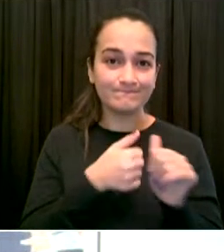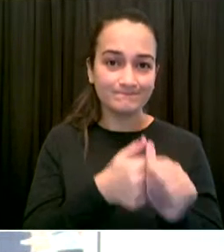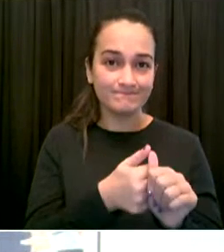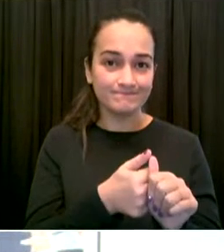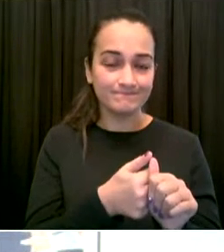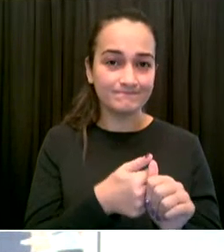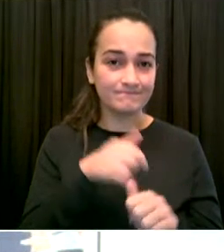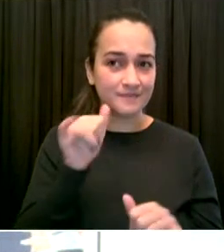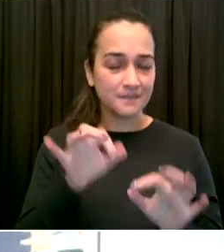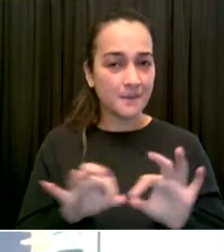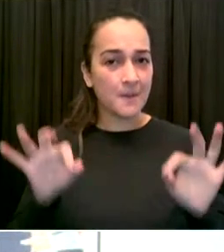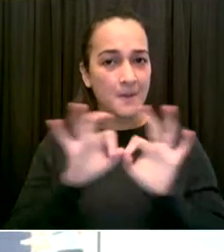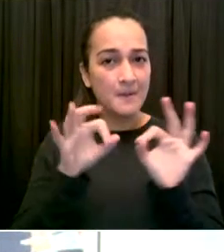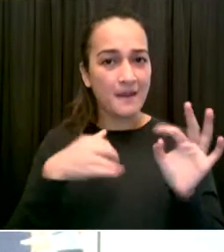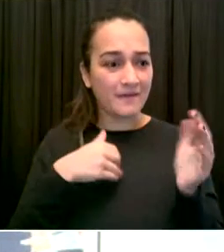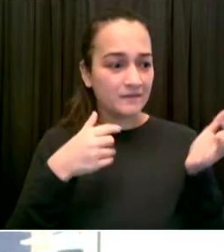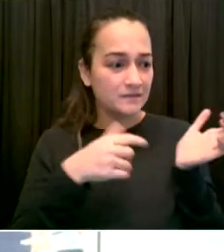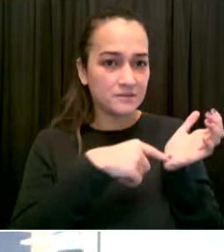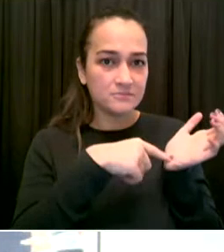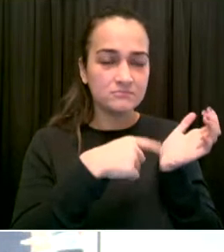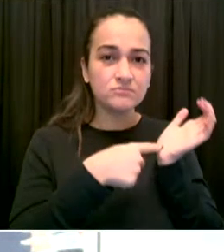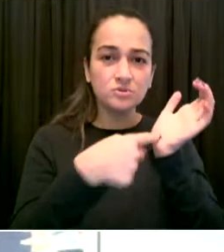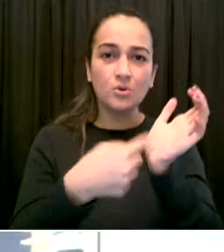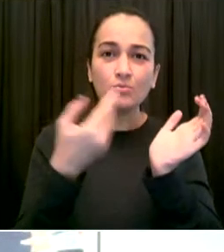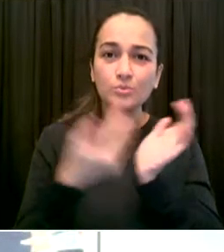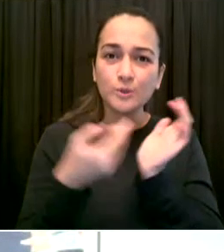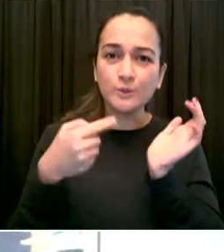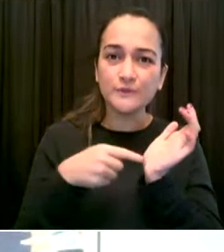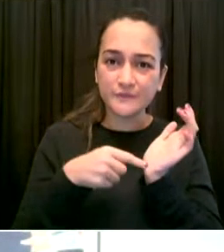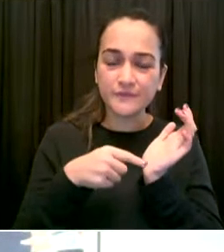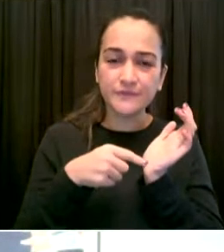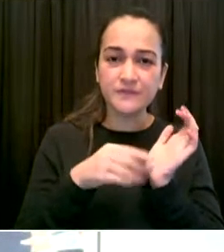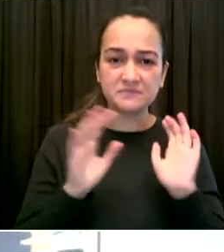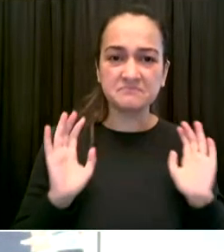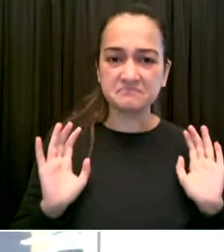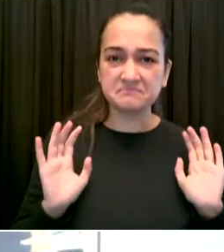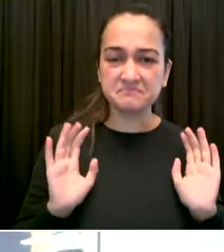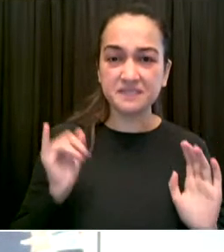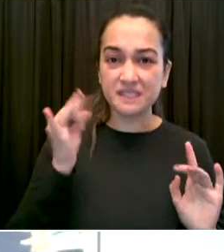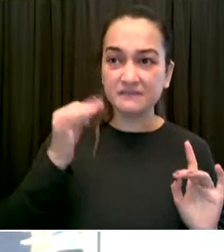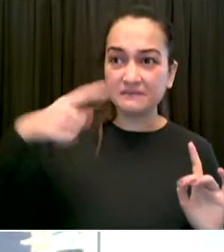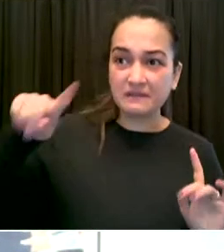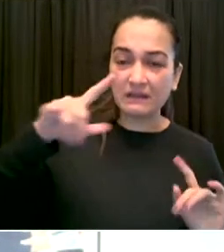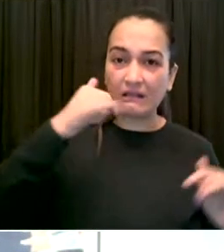BUSINESSES AND SITTING. AND